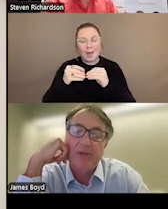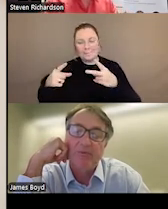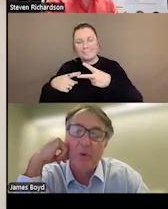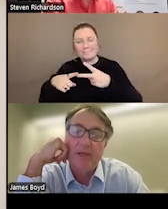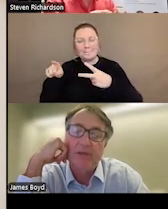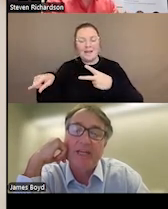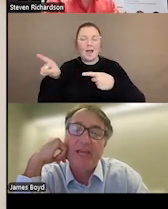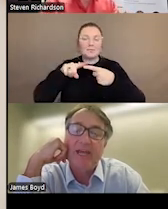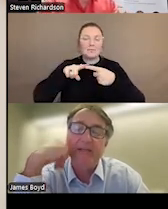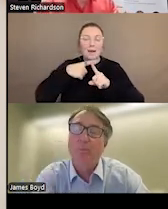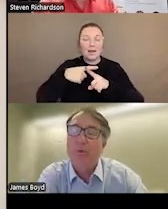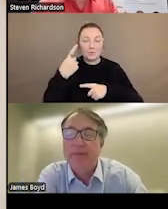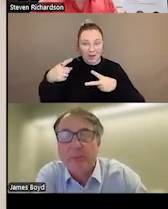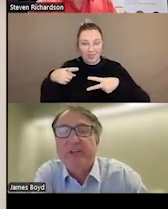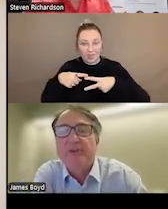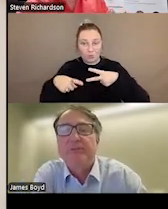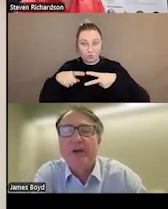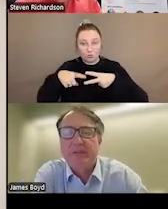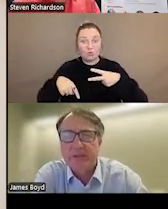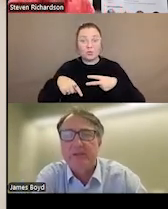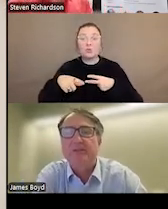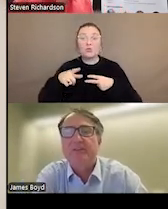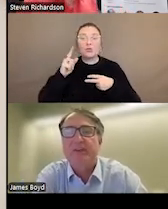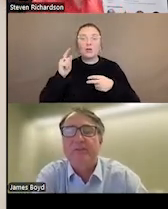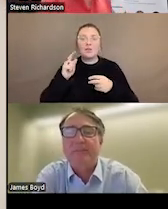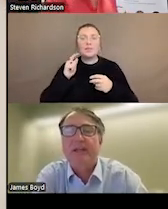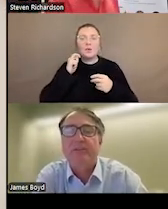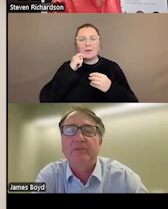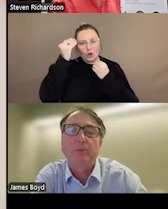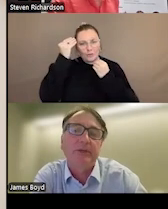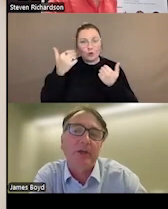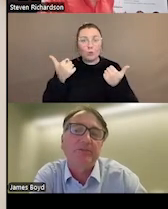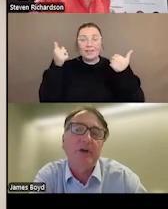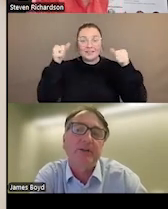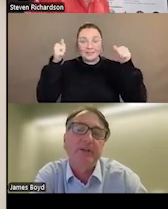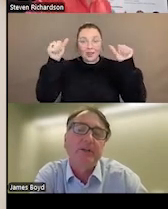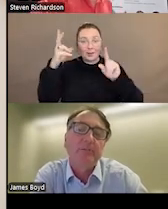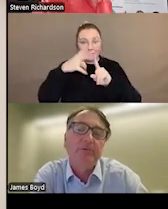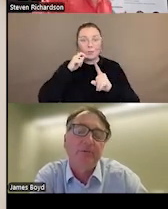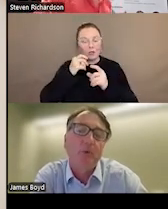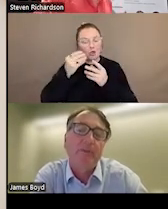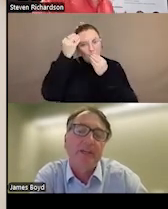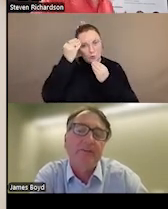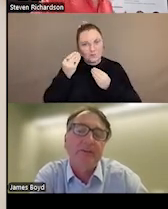Plus1, they will be notified. The successful applicants will be notified before the Giving